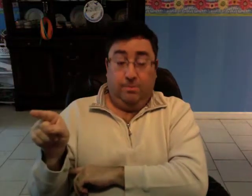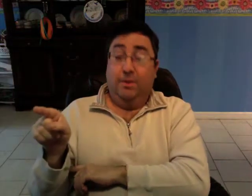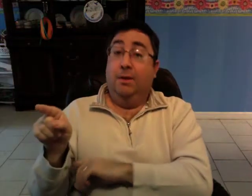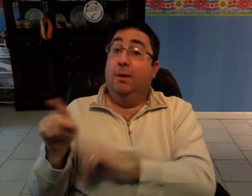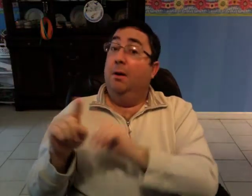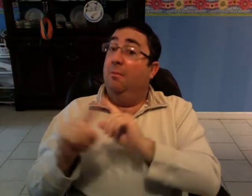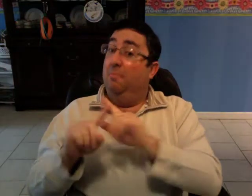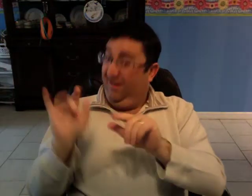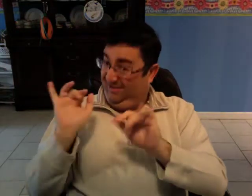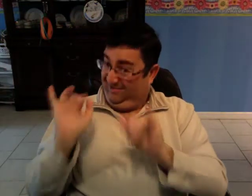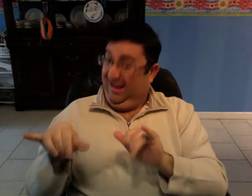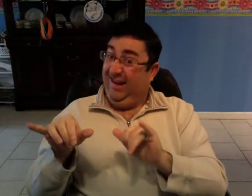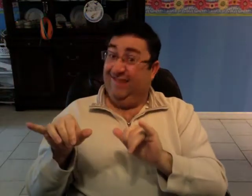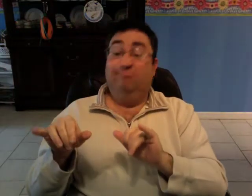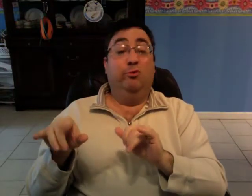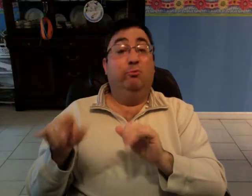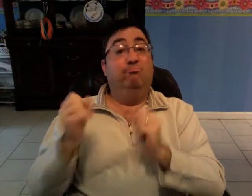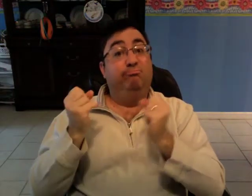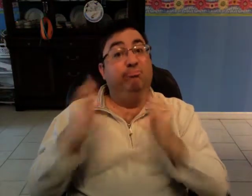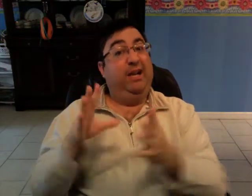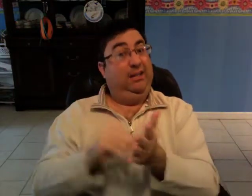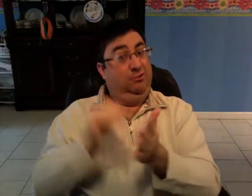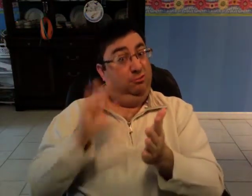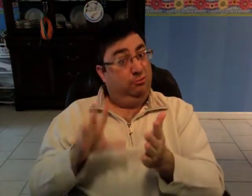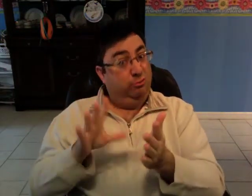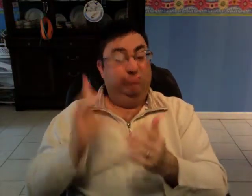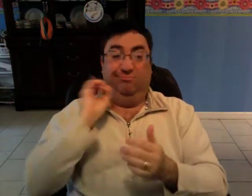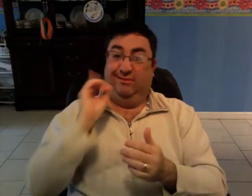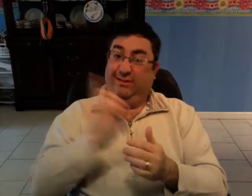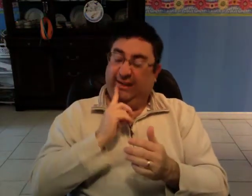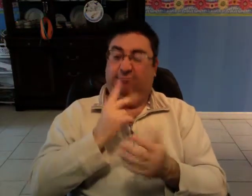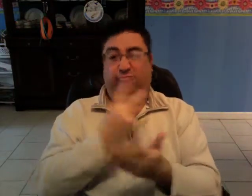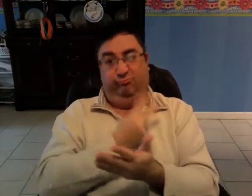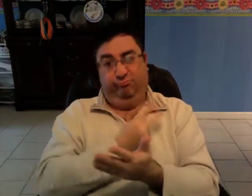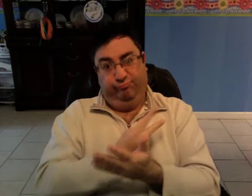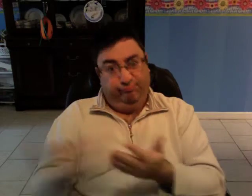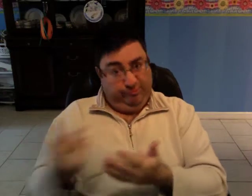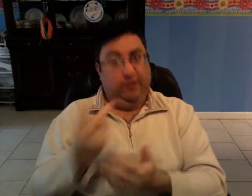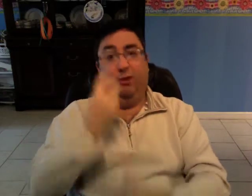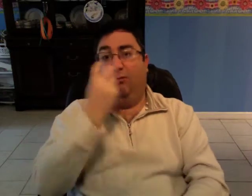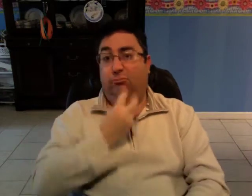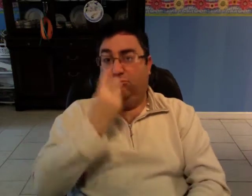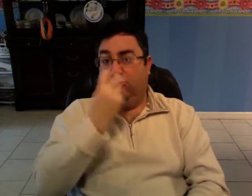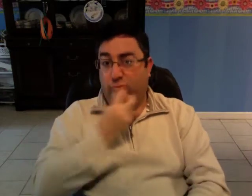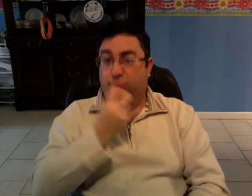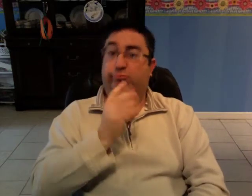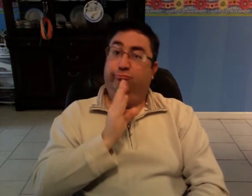But the fact that many Deaf students failed to learn to utilize speech